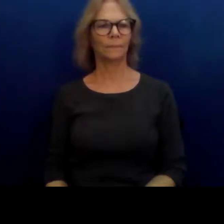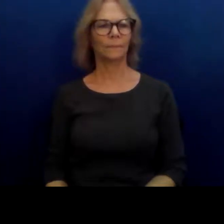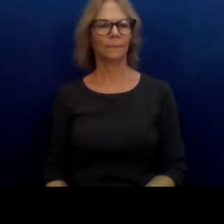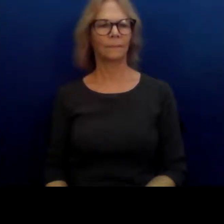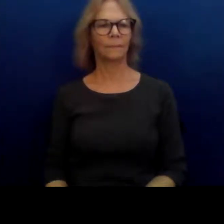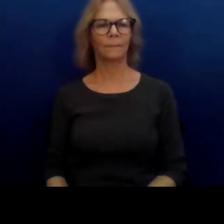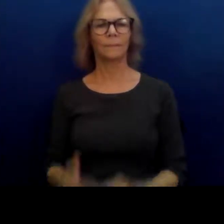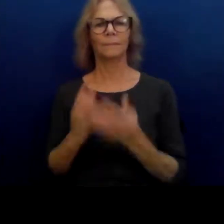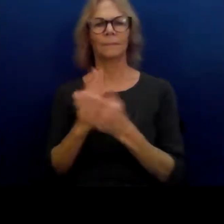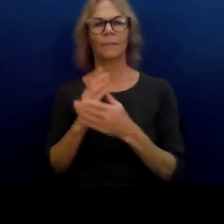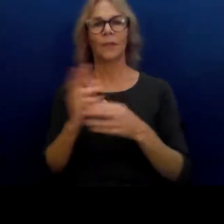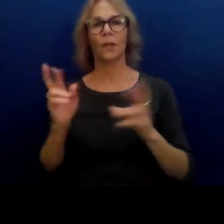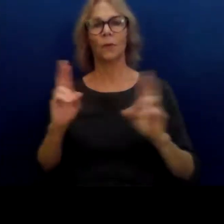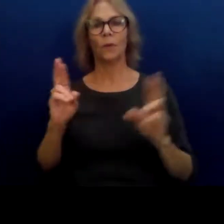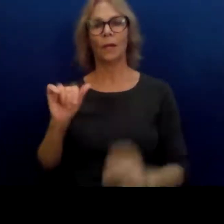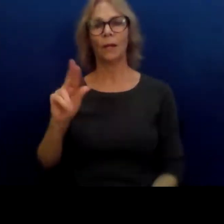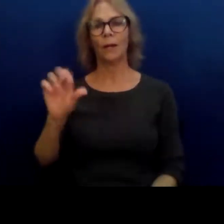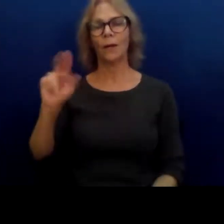right, are you ready? Are you ready Arien? Arien Reed he/him: I am ready.